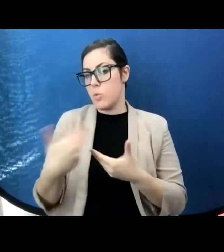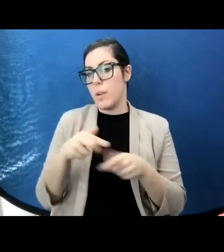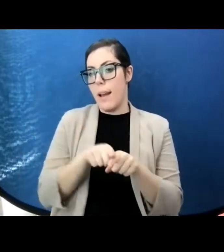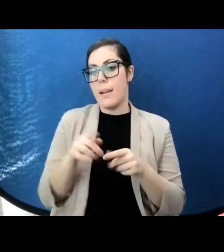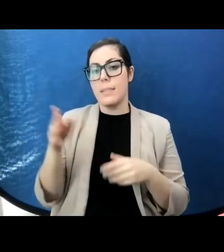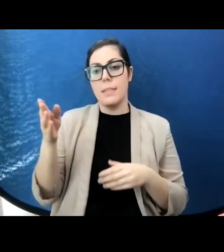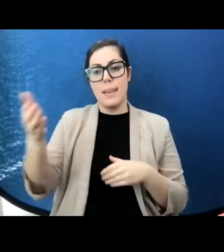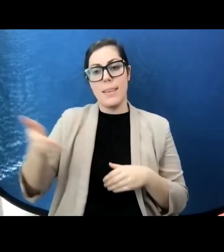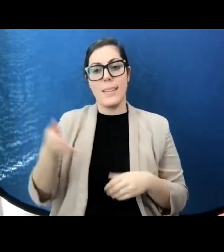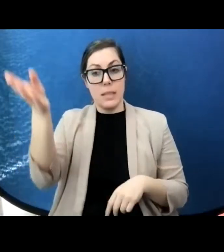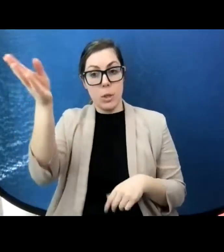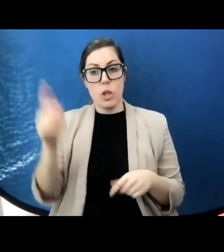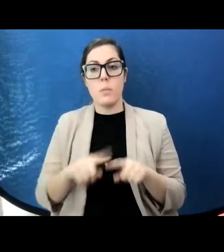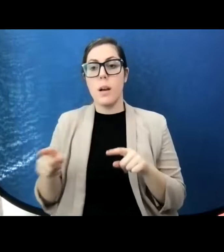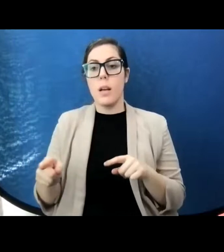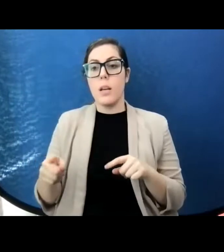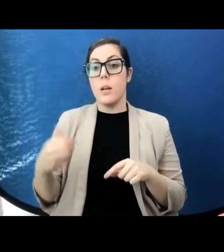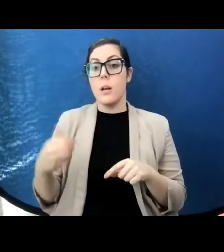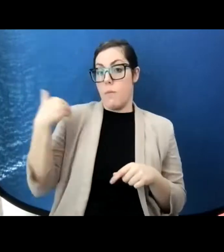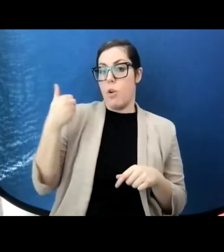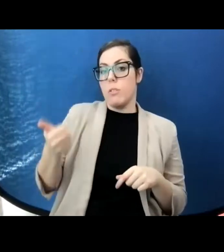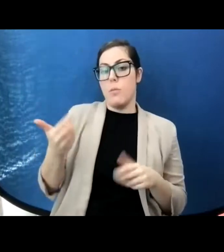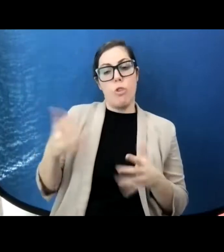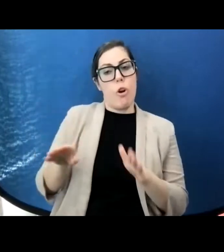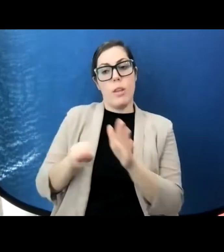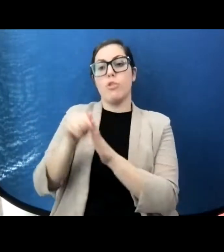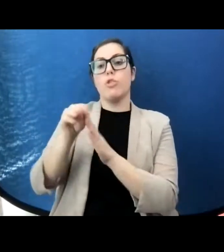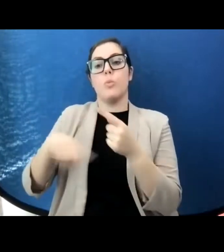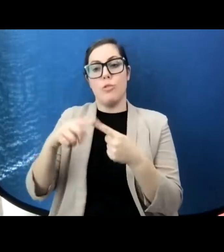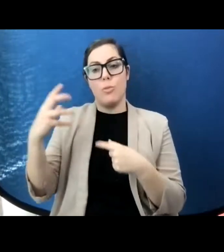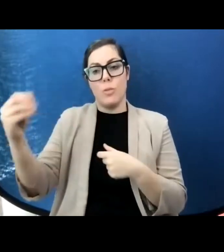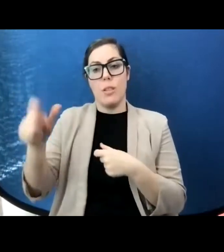mature student when she studied abroad. >> JUSTIN HARFORD: